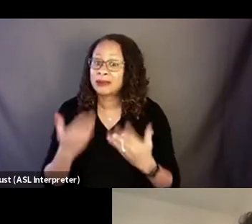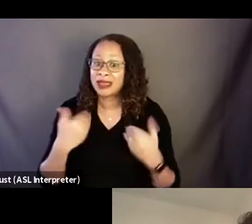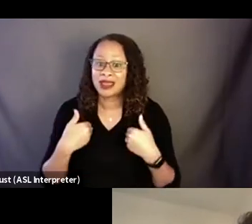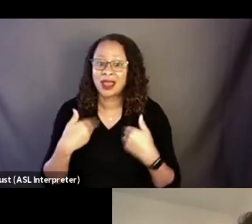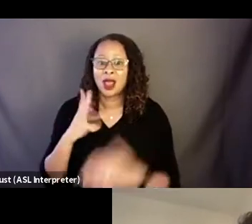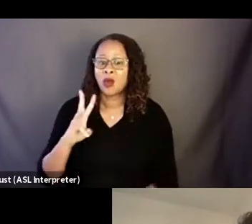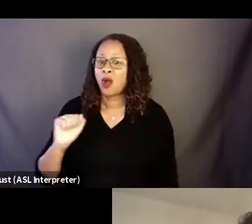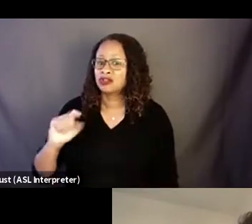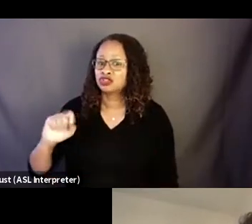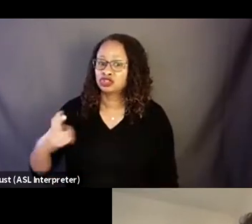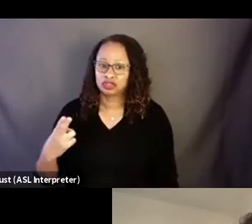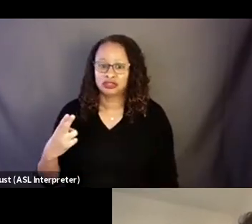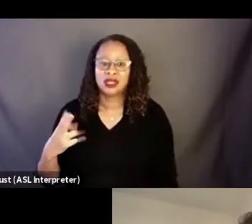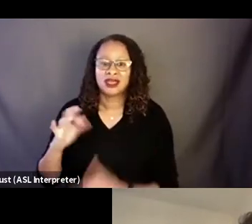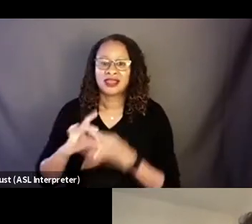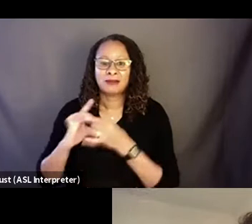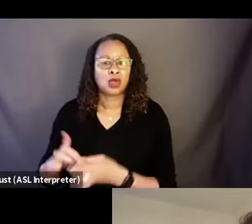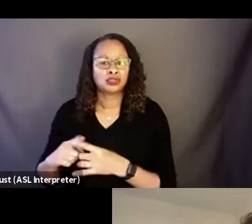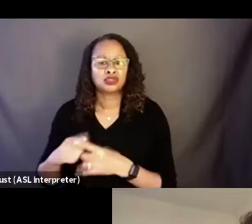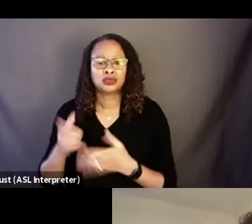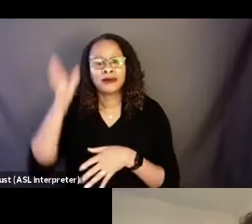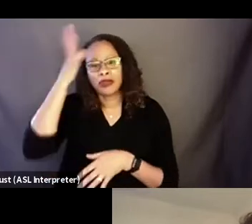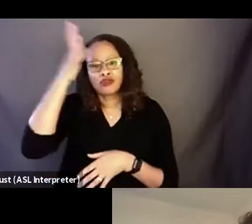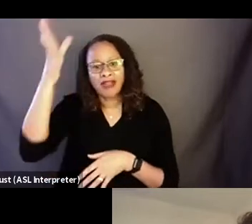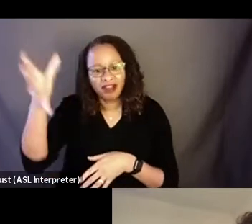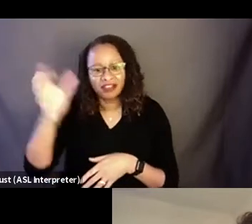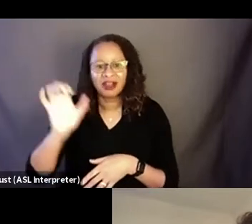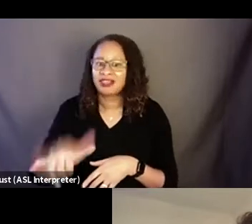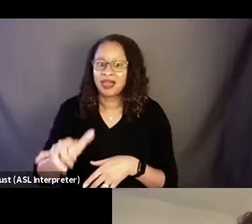that may have belonged to a grandfather, that would be a telltale sign.